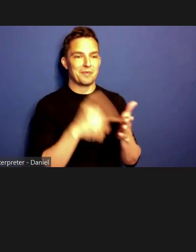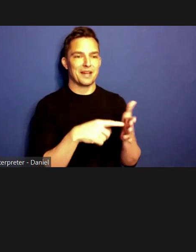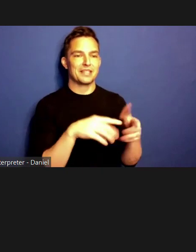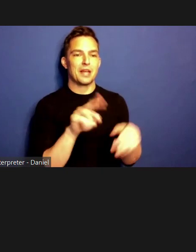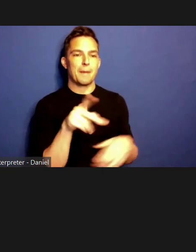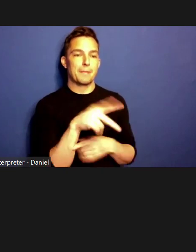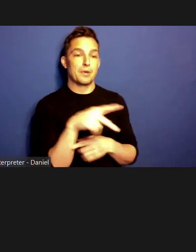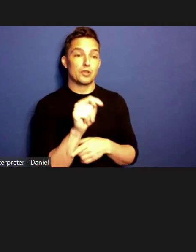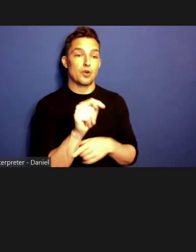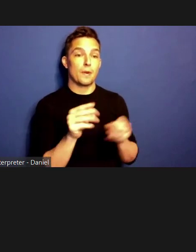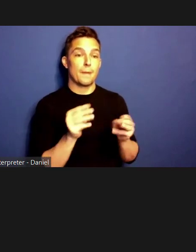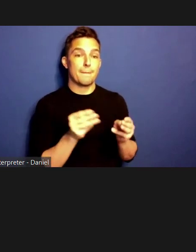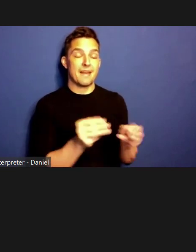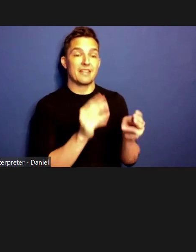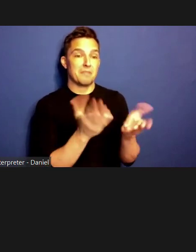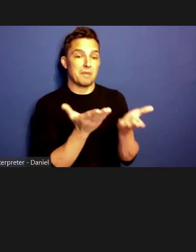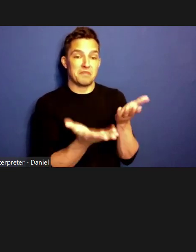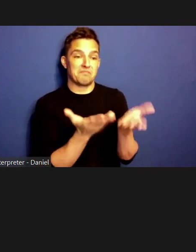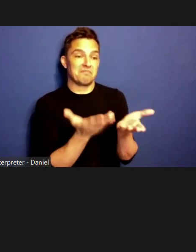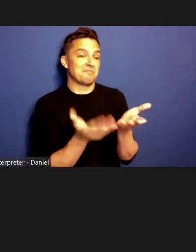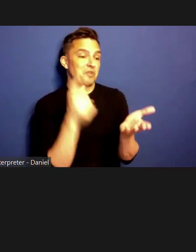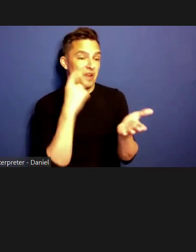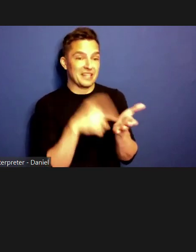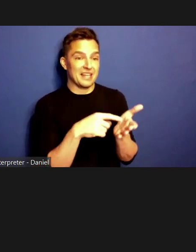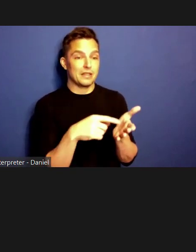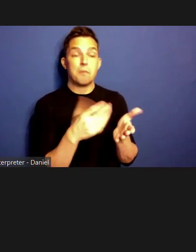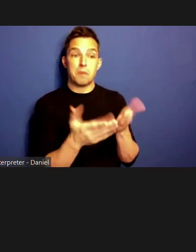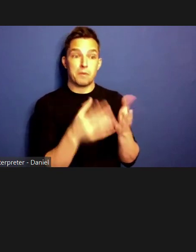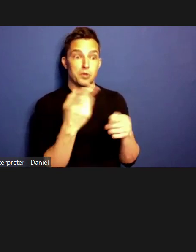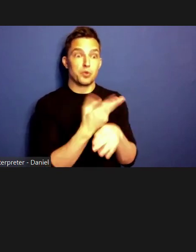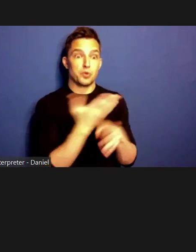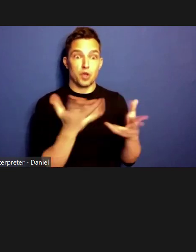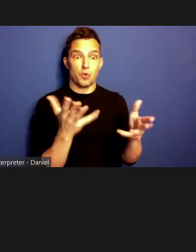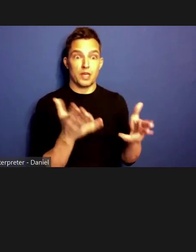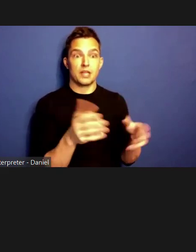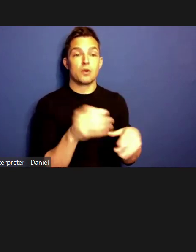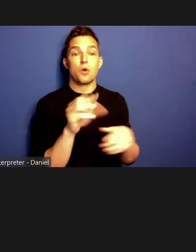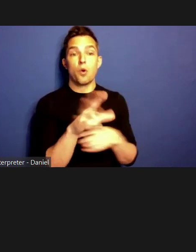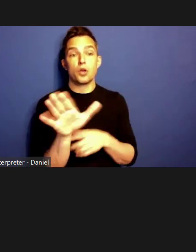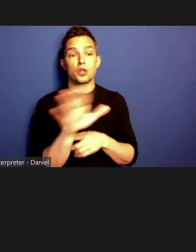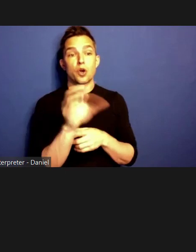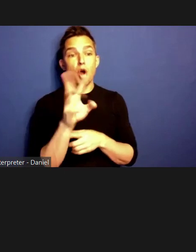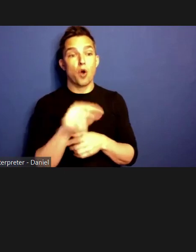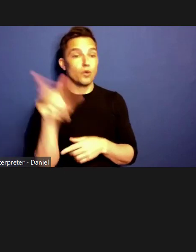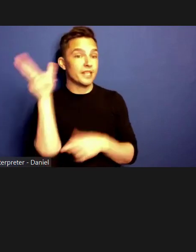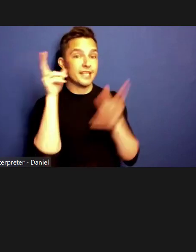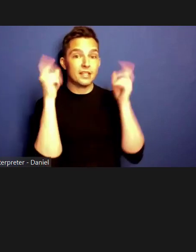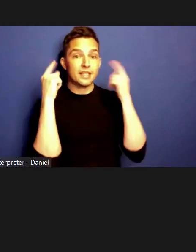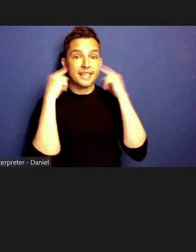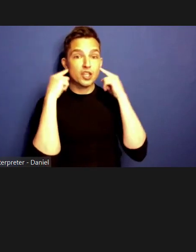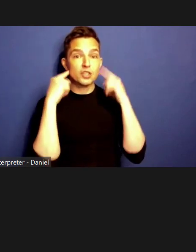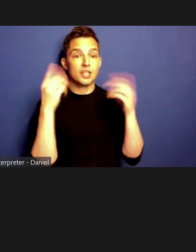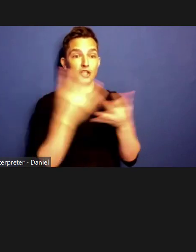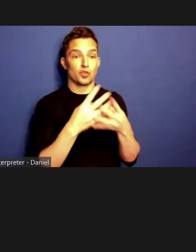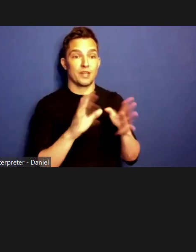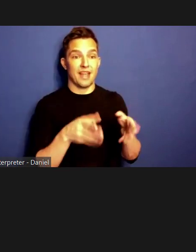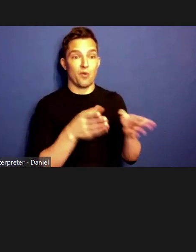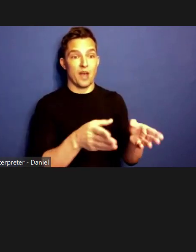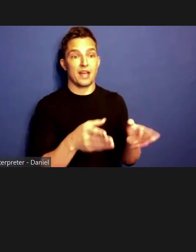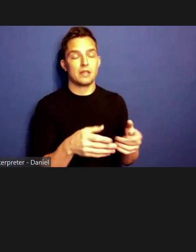use it or you probably had your own ears screened this way. In this procedure, musical note-like tones are presented to